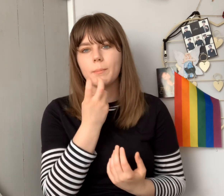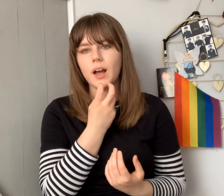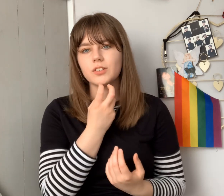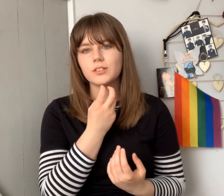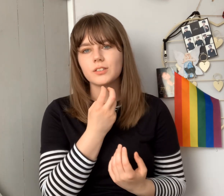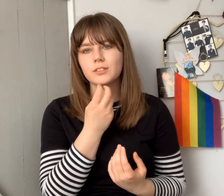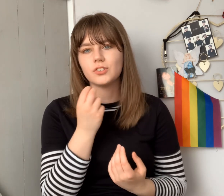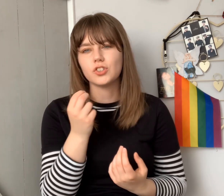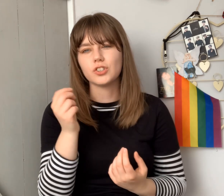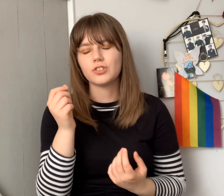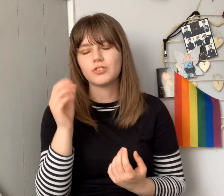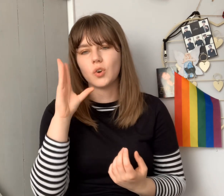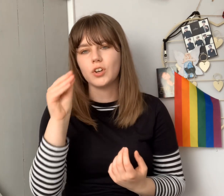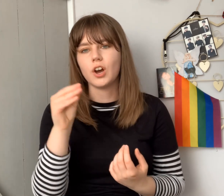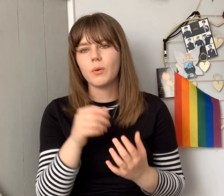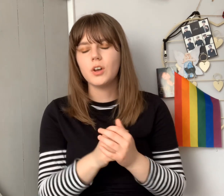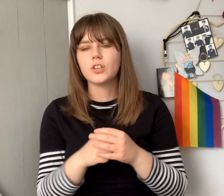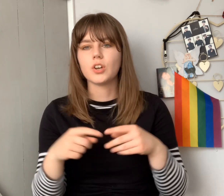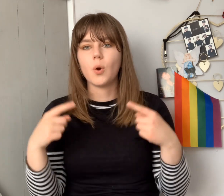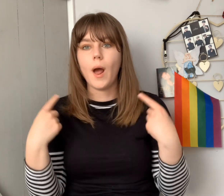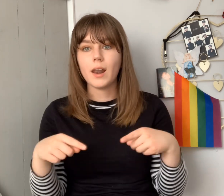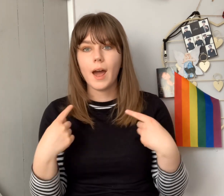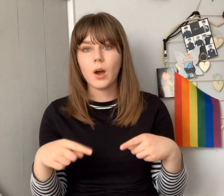There is a lot of lip pattern just so you know